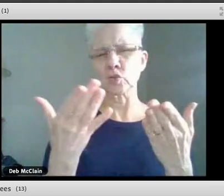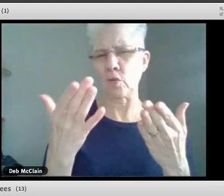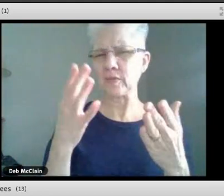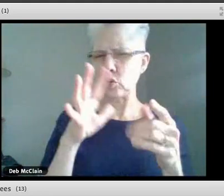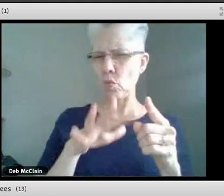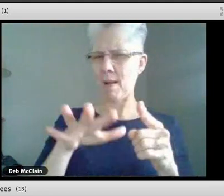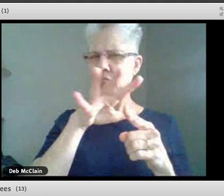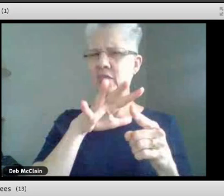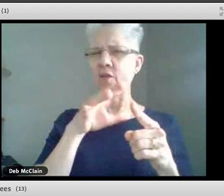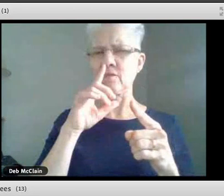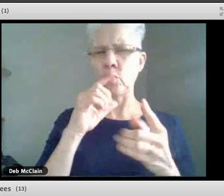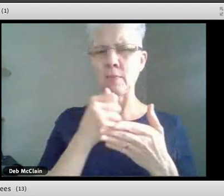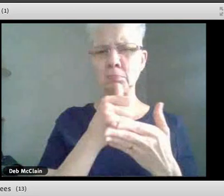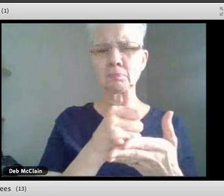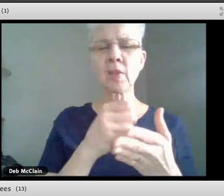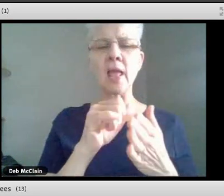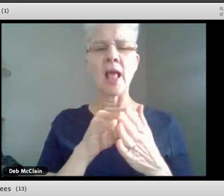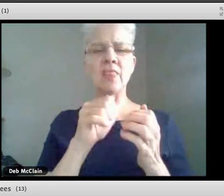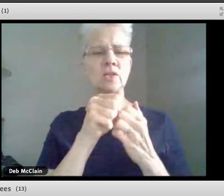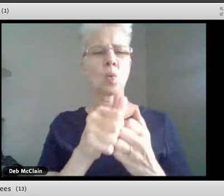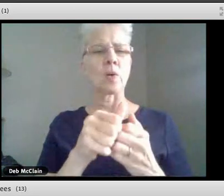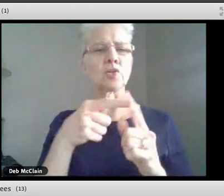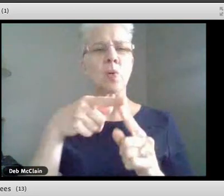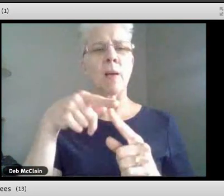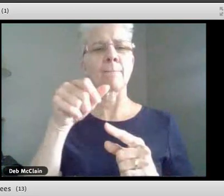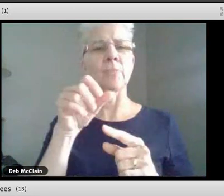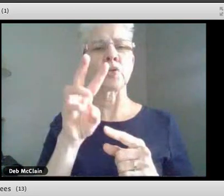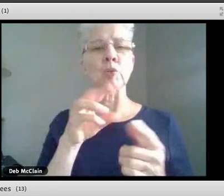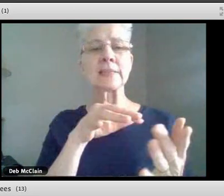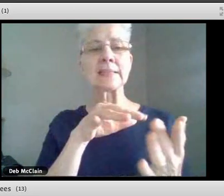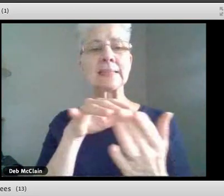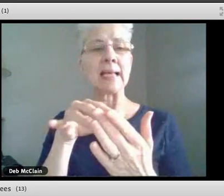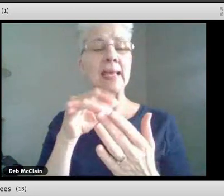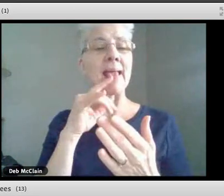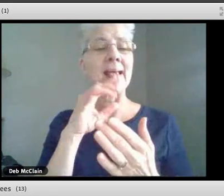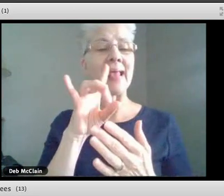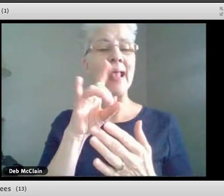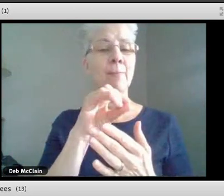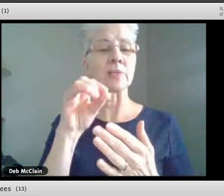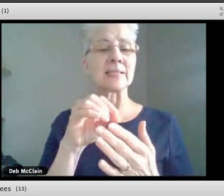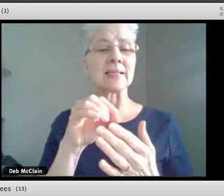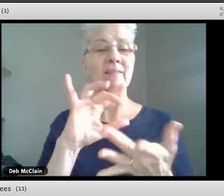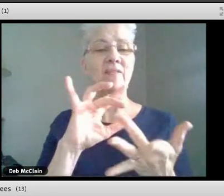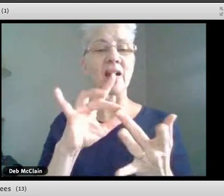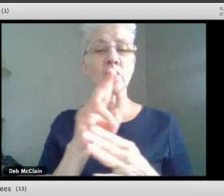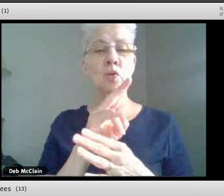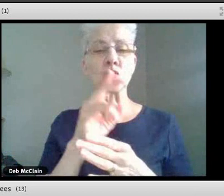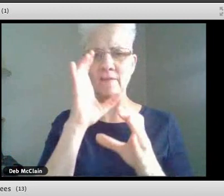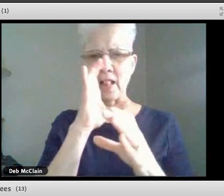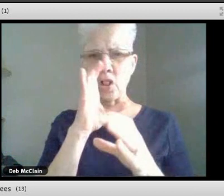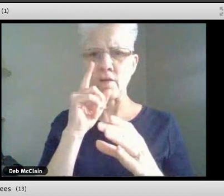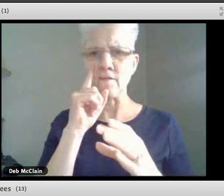and so this is according to a Pew study, and 80 percent of Internet users have looked online for information about health topics,